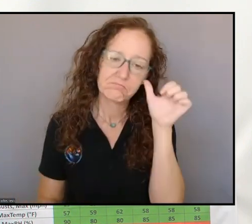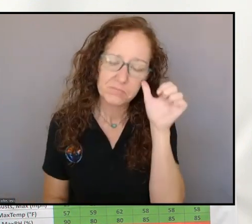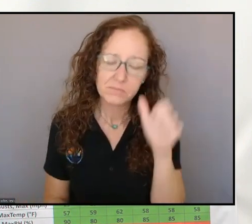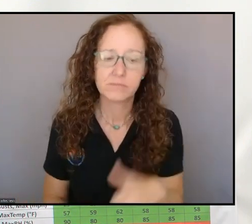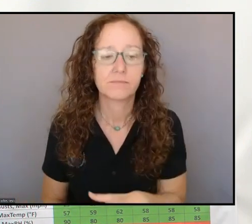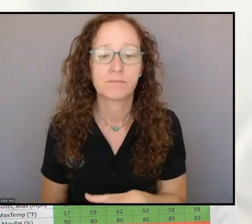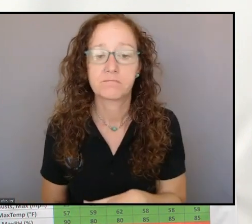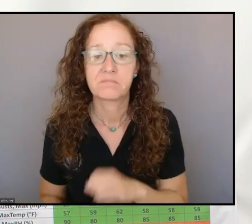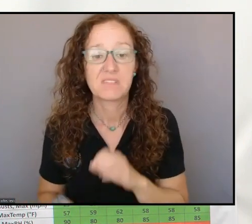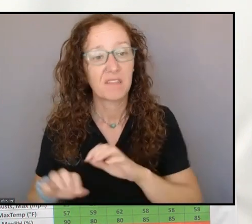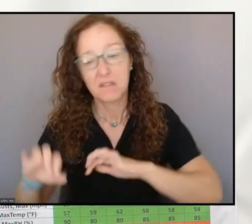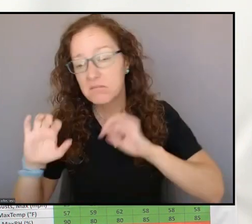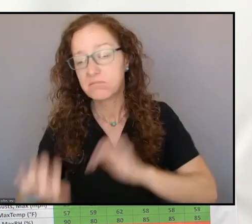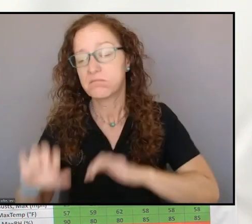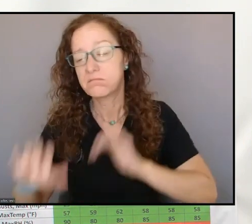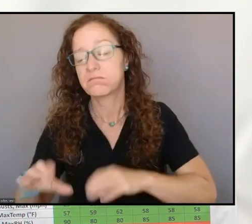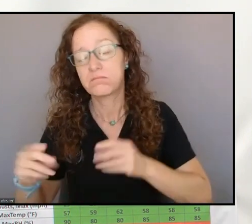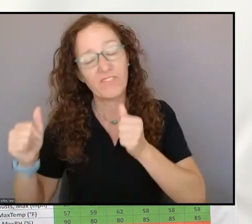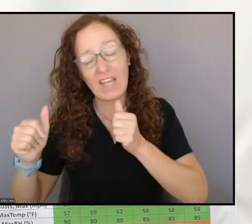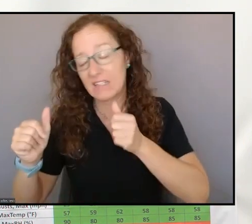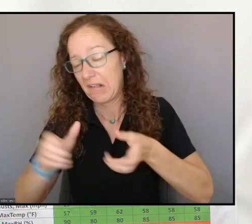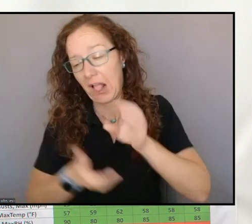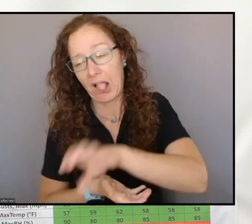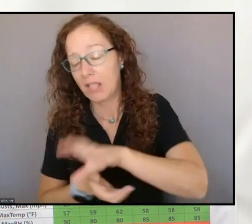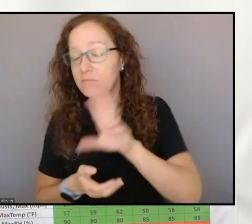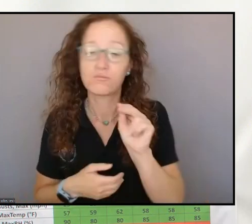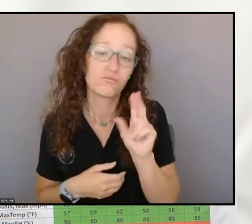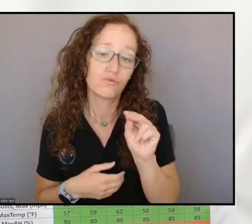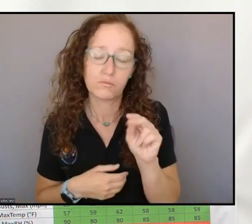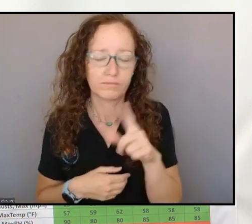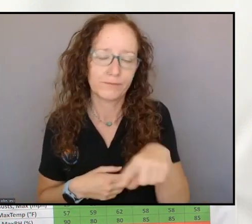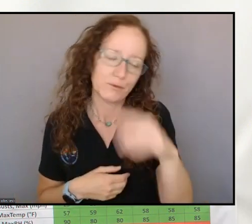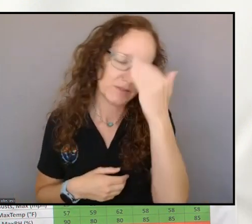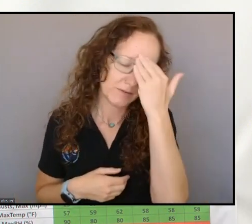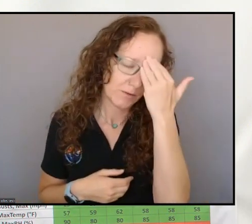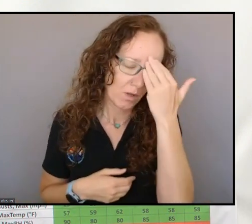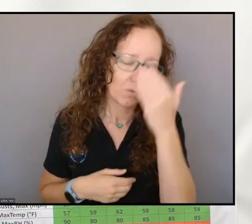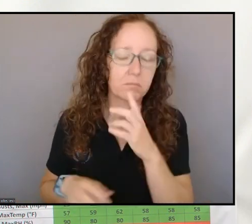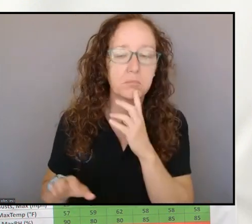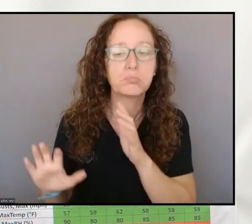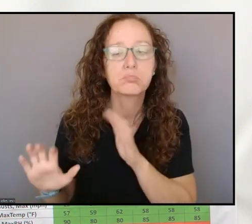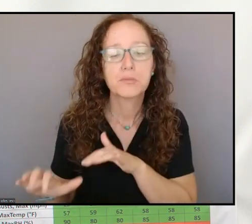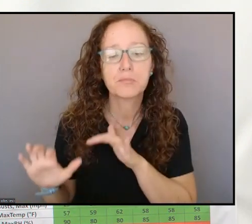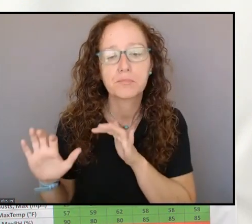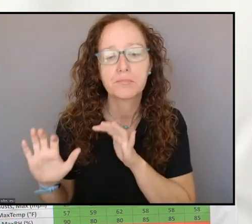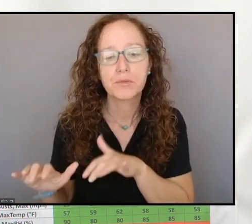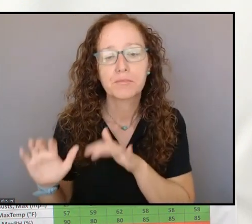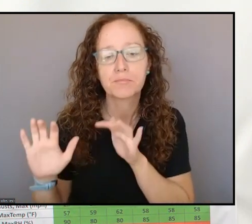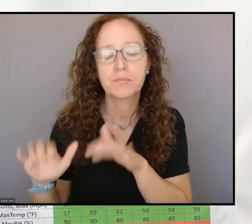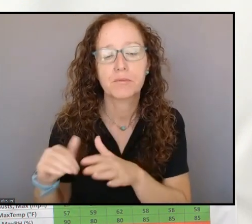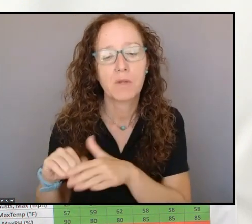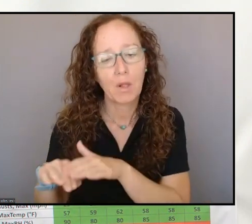you out there know. It was pretty slow precipitation rates which is great because the last thing we need at this point is